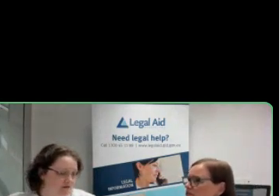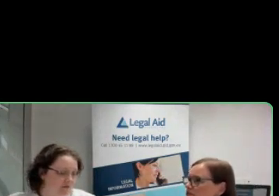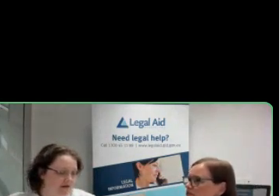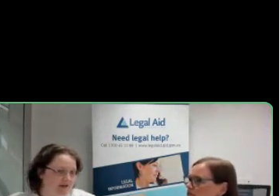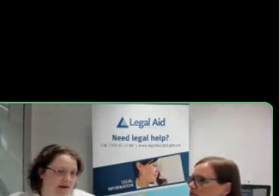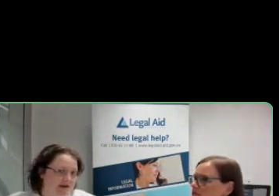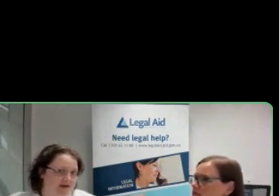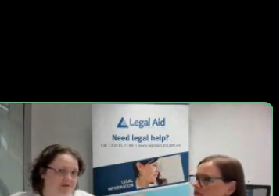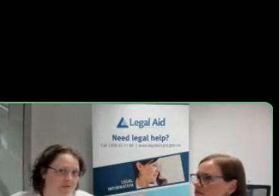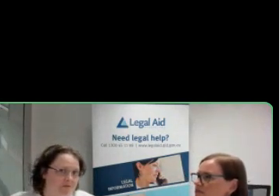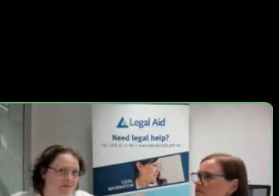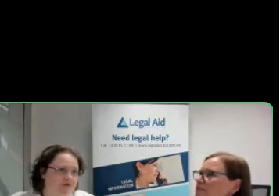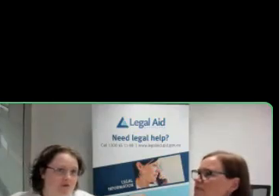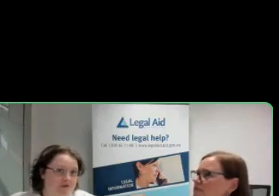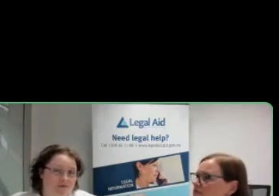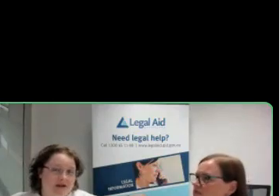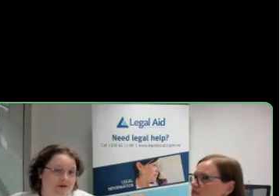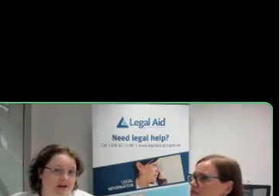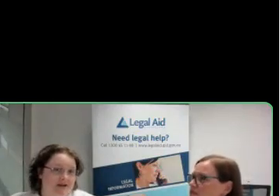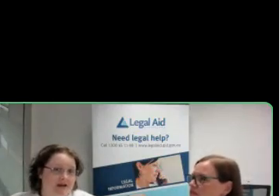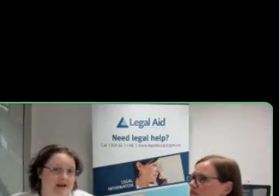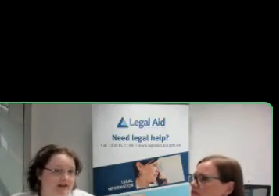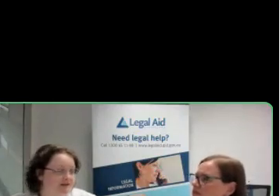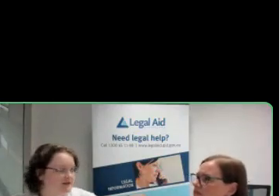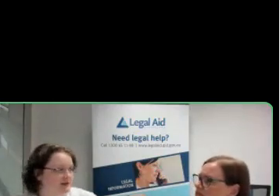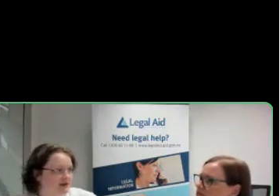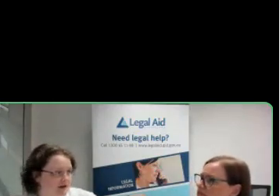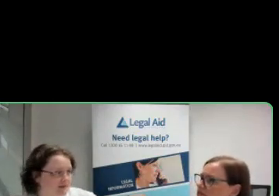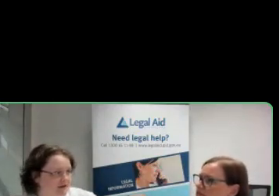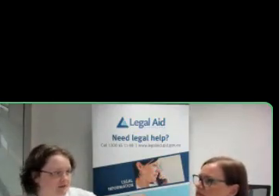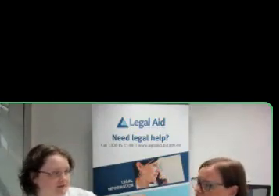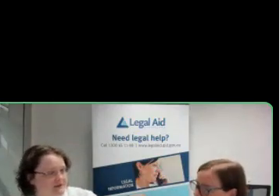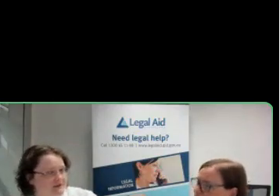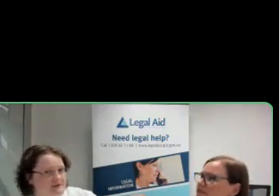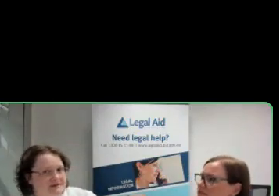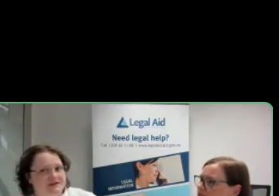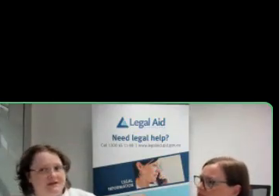normally the late application form, but if you're also applying for an NDIS appeals representation,